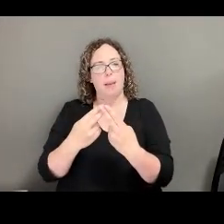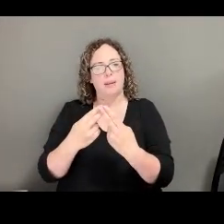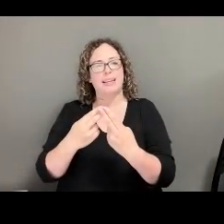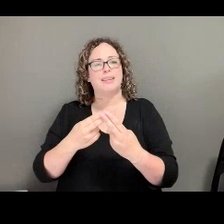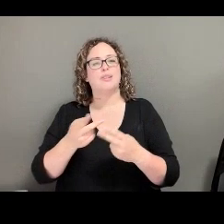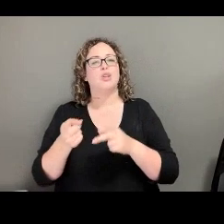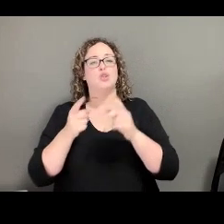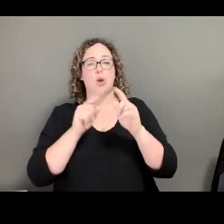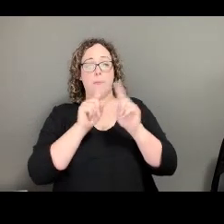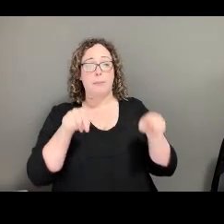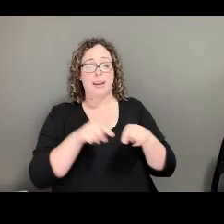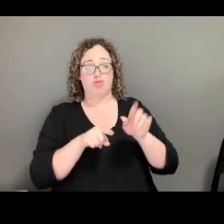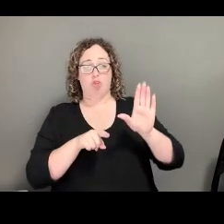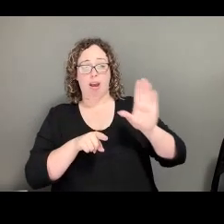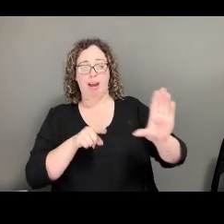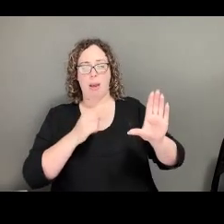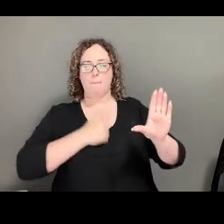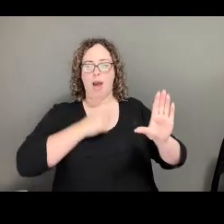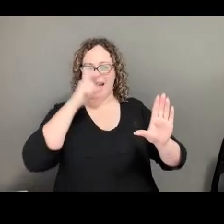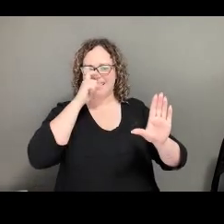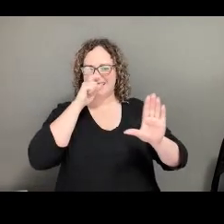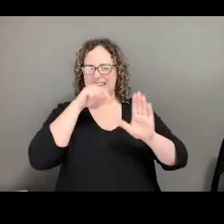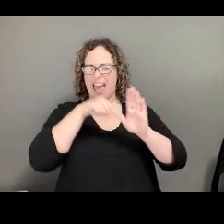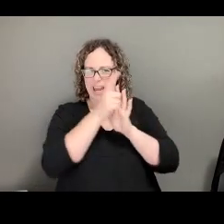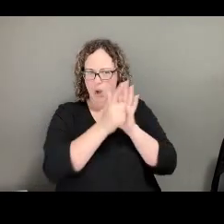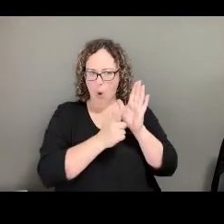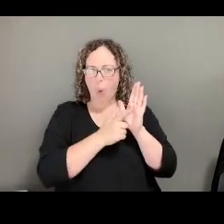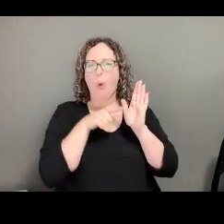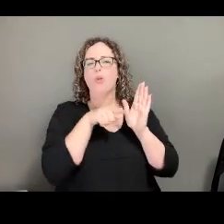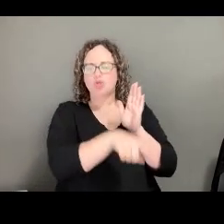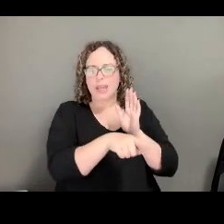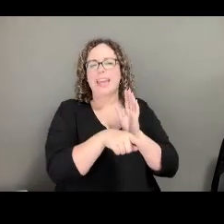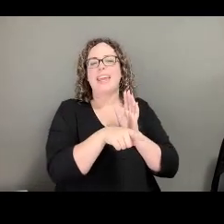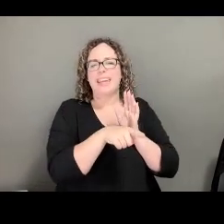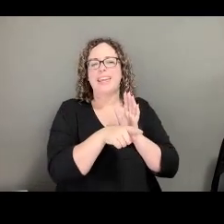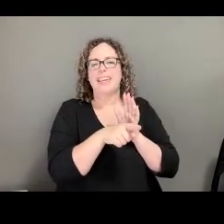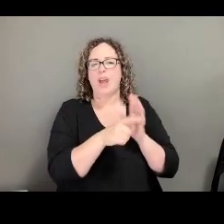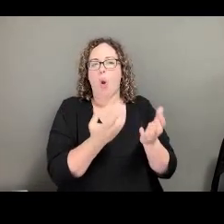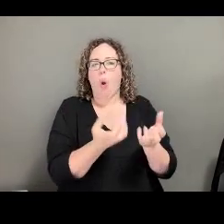They're called robber crabs because I steal everything and they're called coconut crabs.